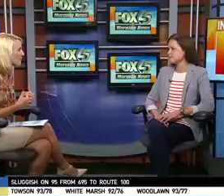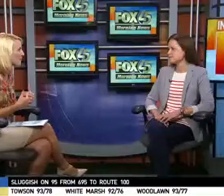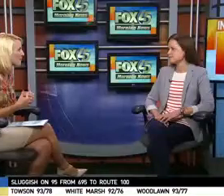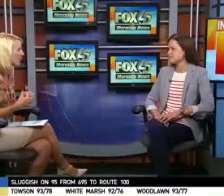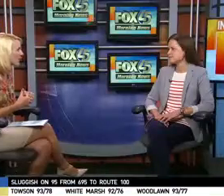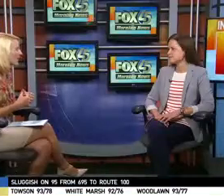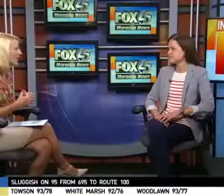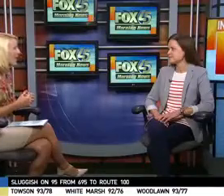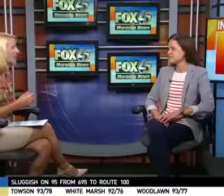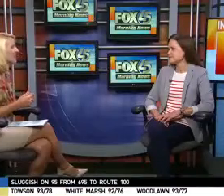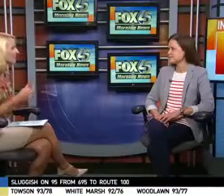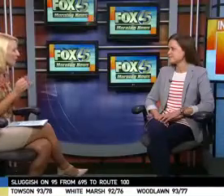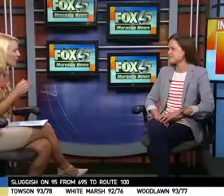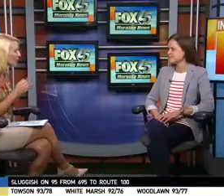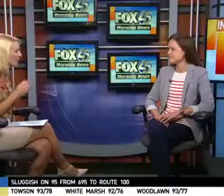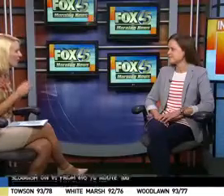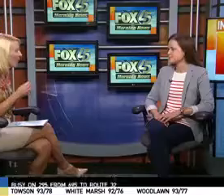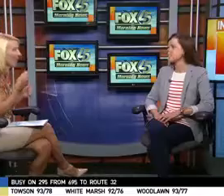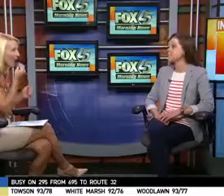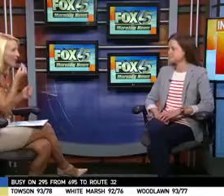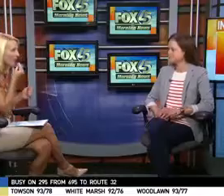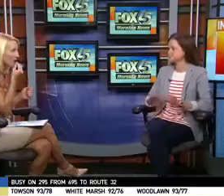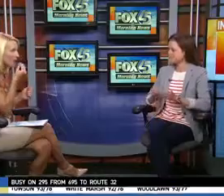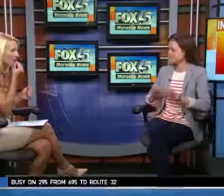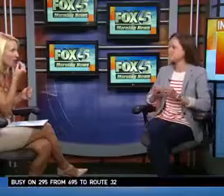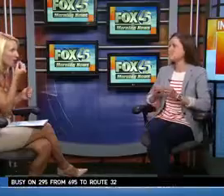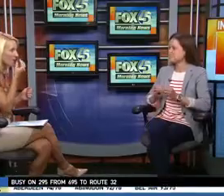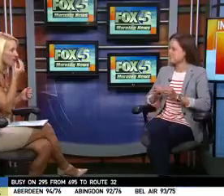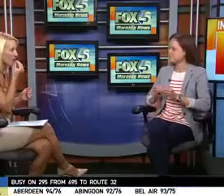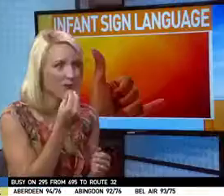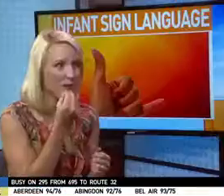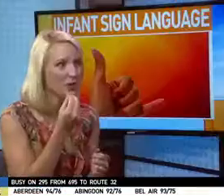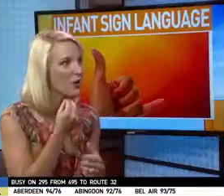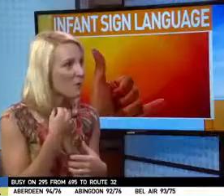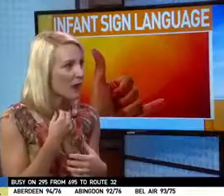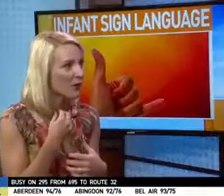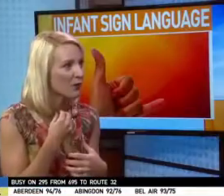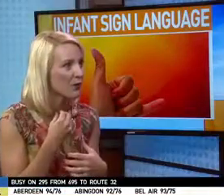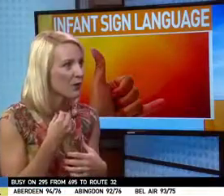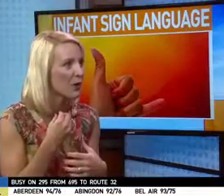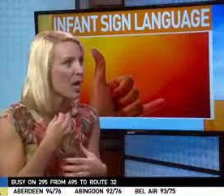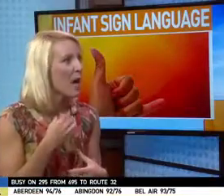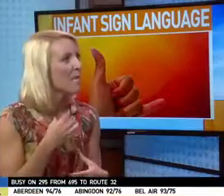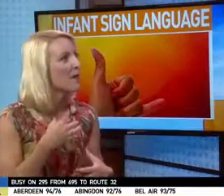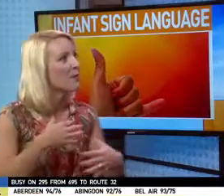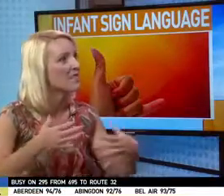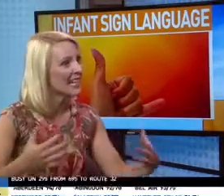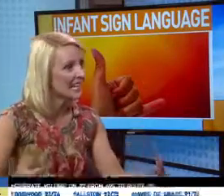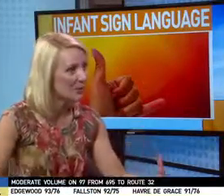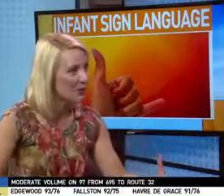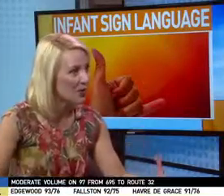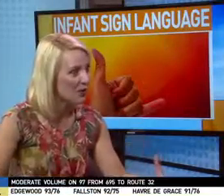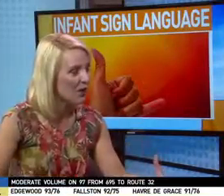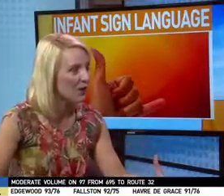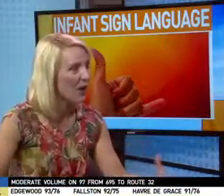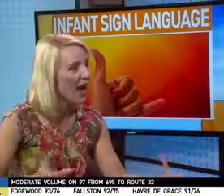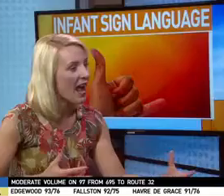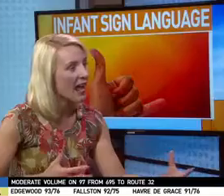My ten-month-old definitely knows more - she'll put her fingers to her mouth for food but we didn't get too much farther.